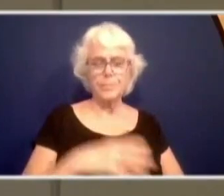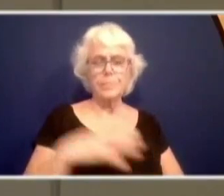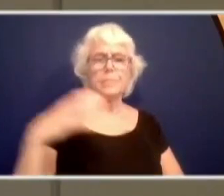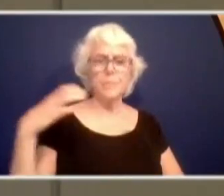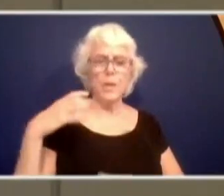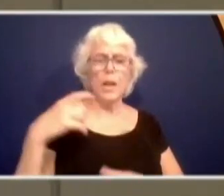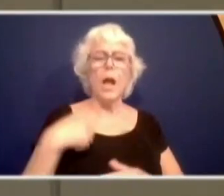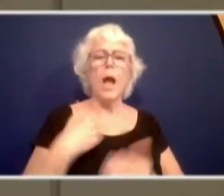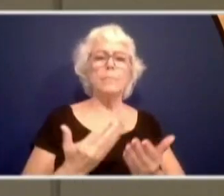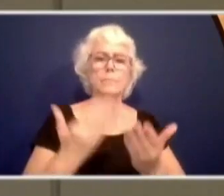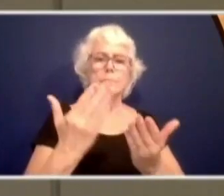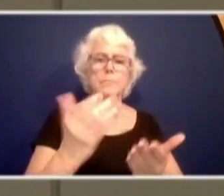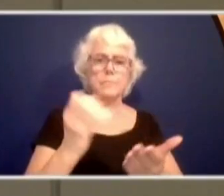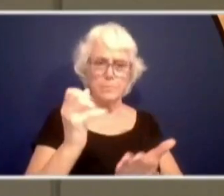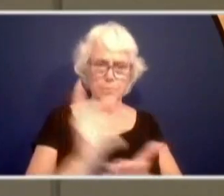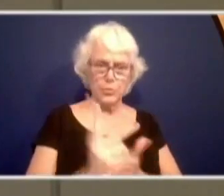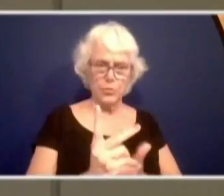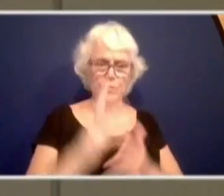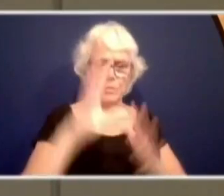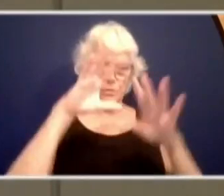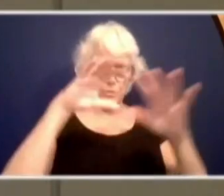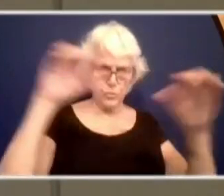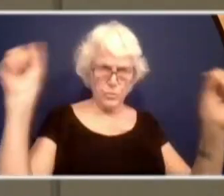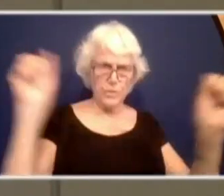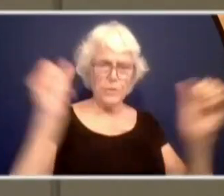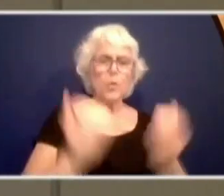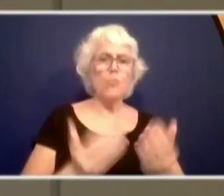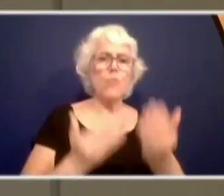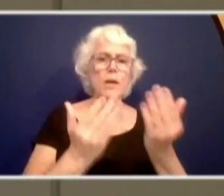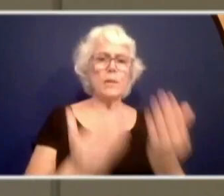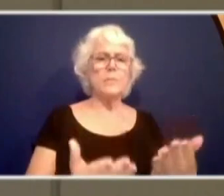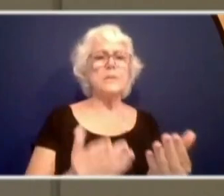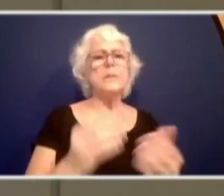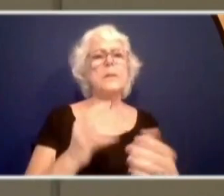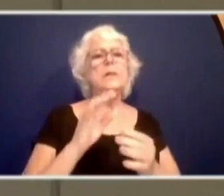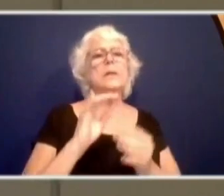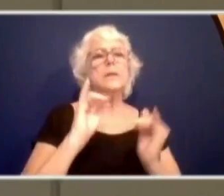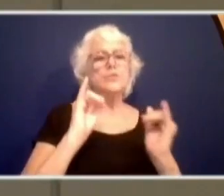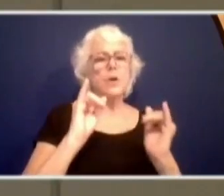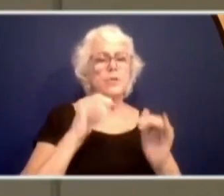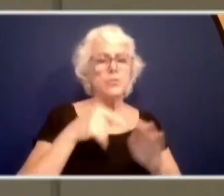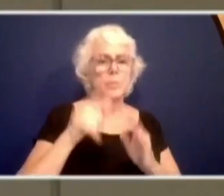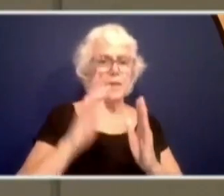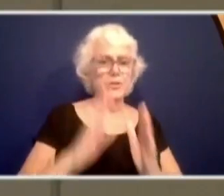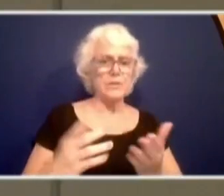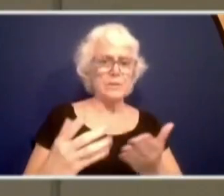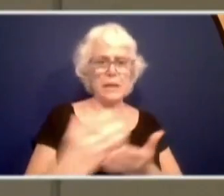superintendent's recommended instructional specialist salary schedule as presented